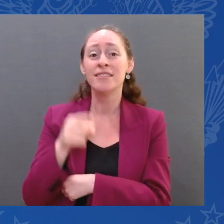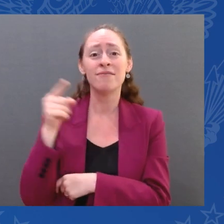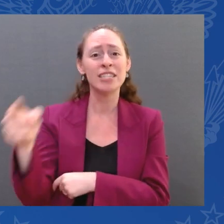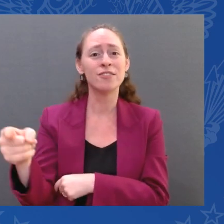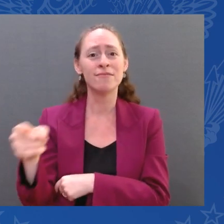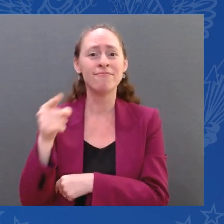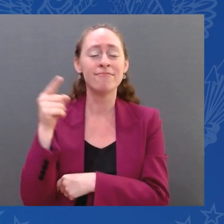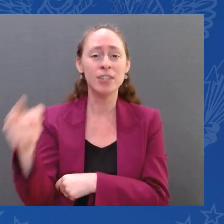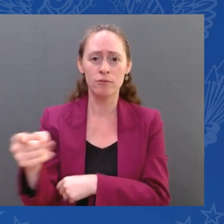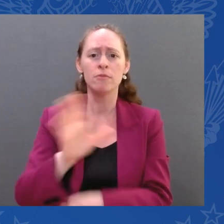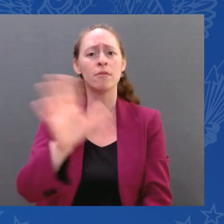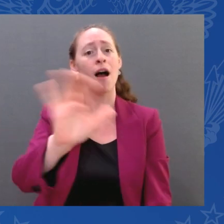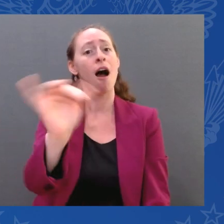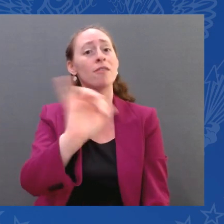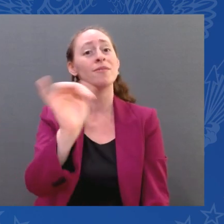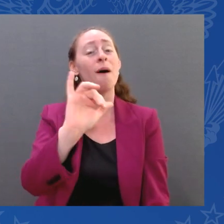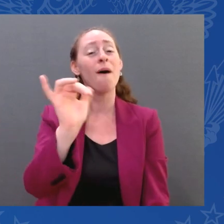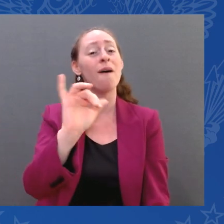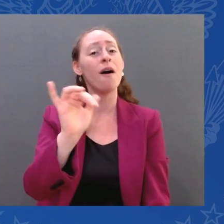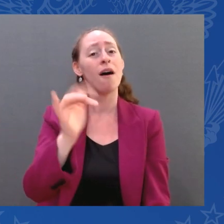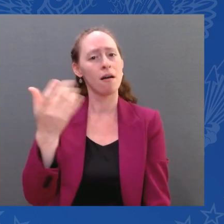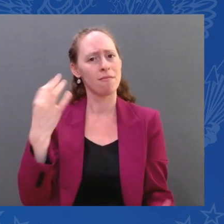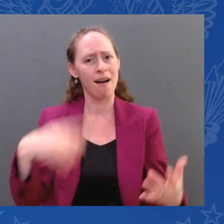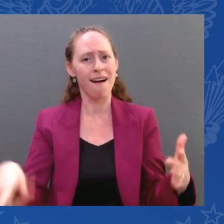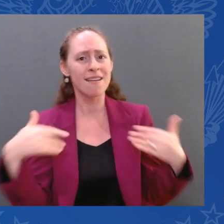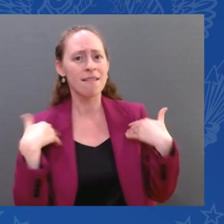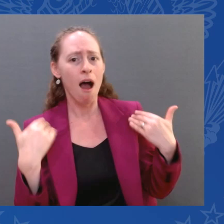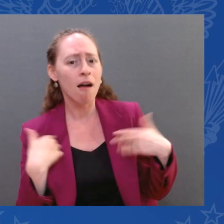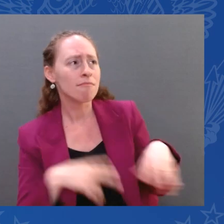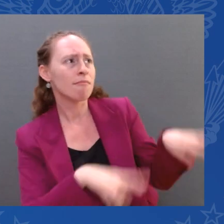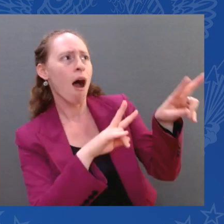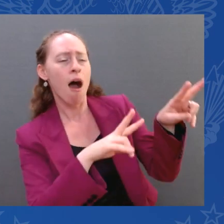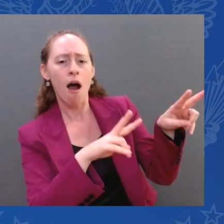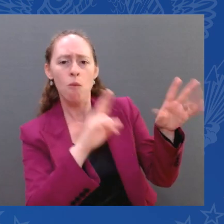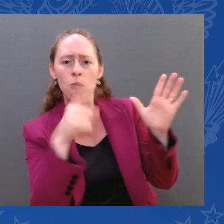and a greater purpose to stand up and speak for those who cannot speak for themselves.